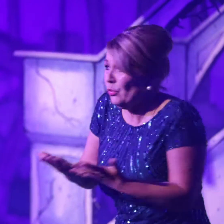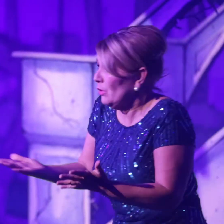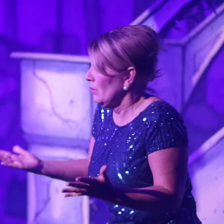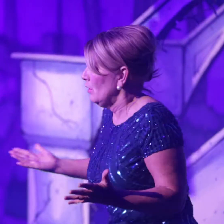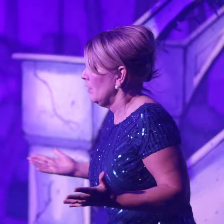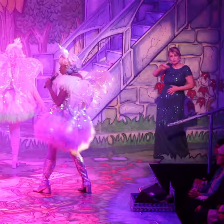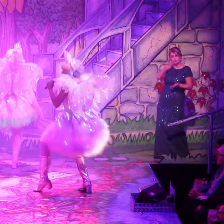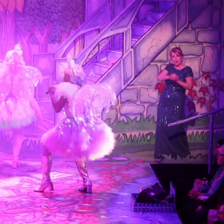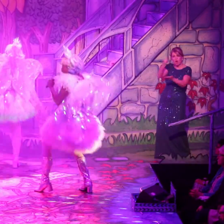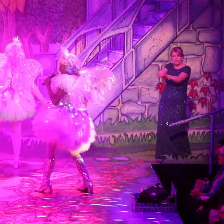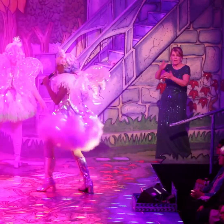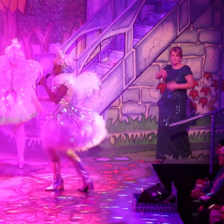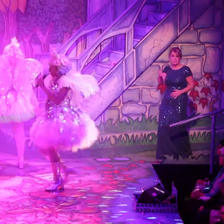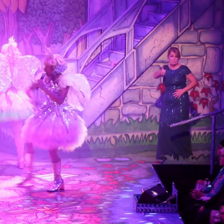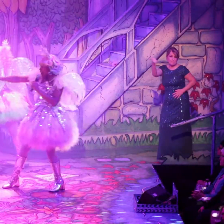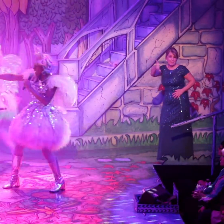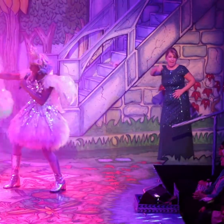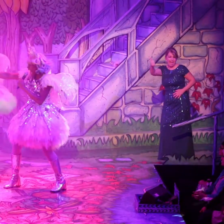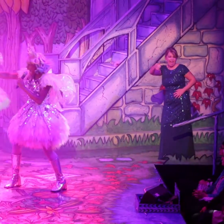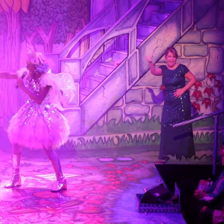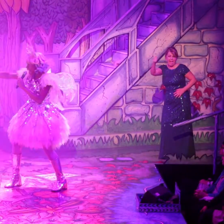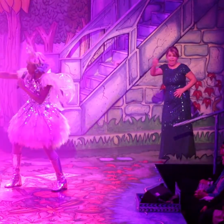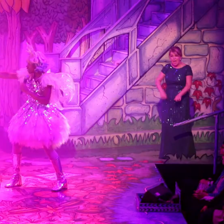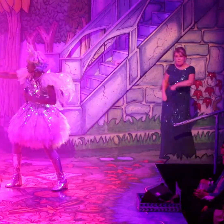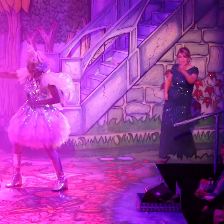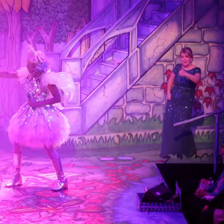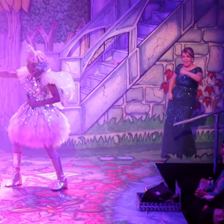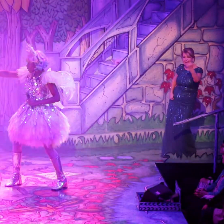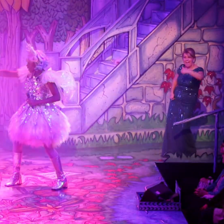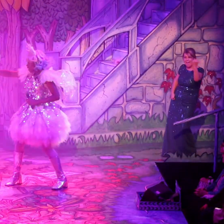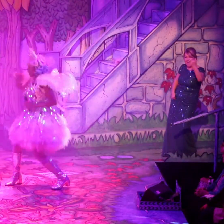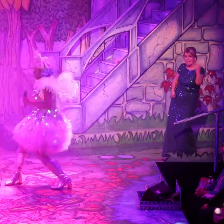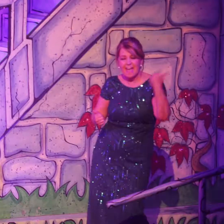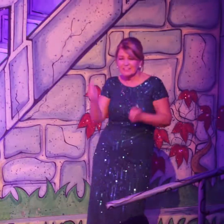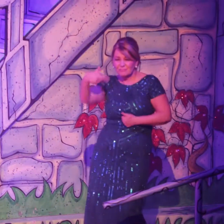The Everyman's professional interpreter stands onstage and sometimes get involved in the action themselves.